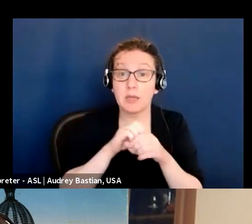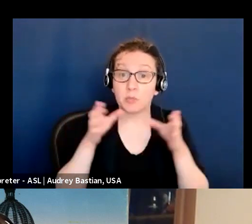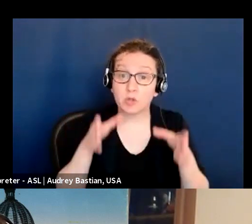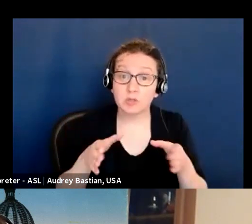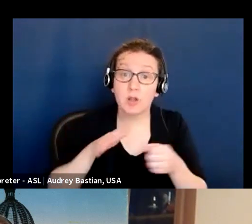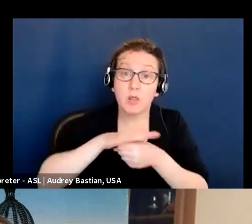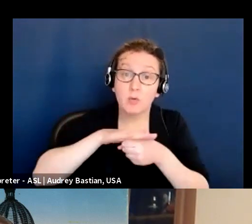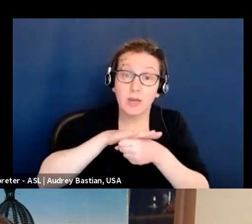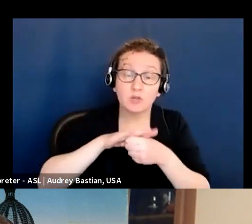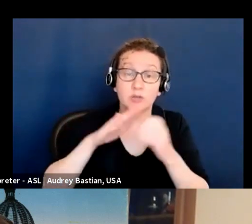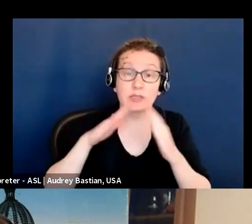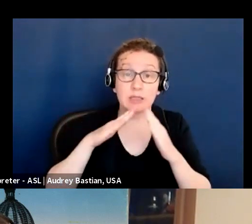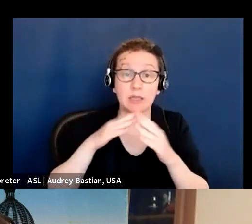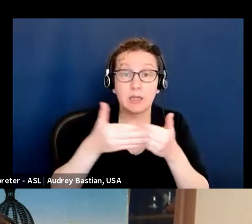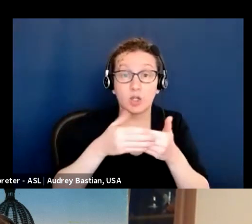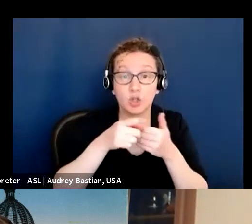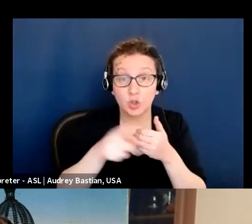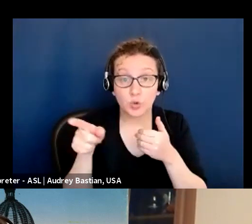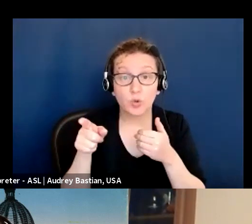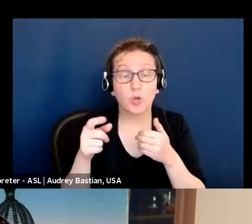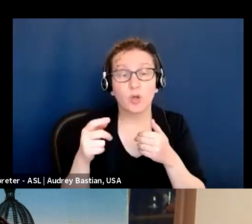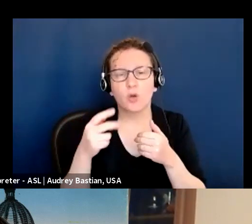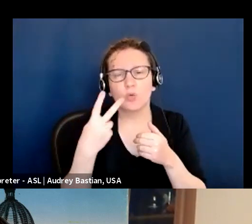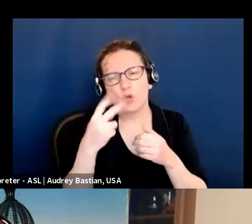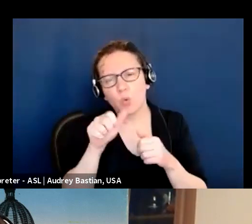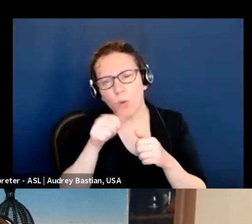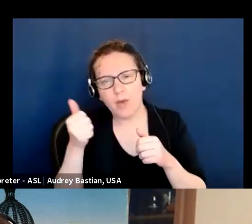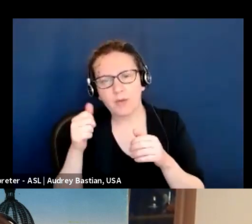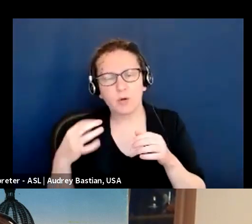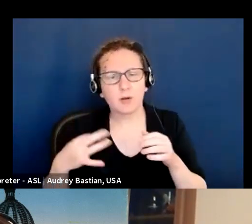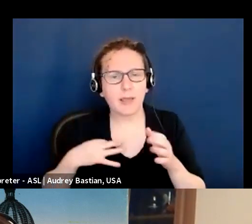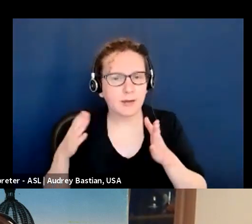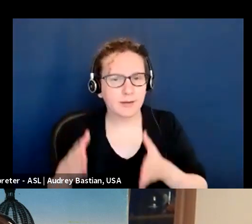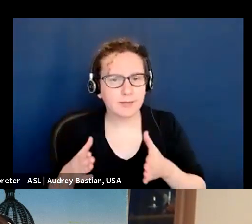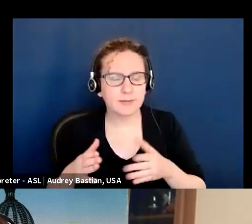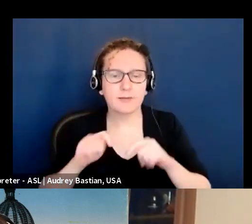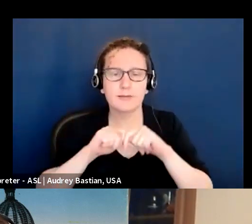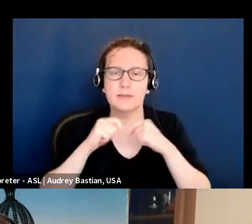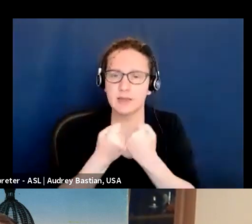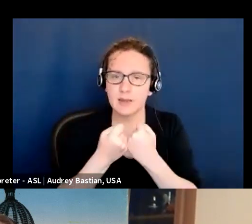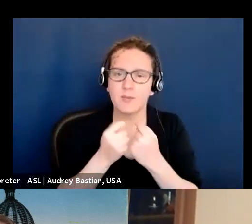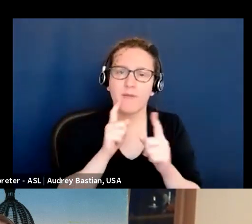at a city near you with three, two other candidates and like a team of the interviewers.